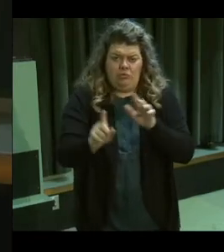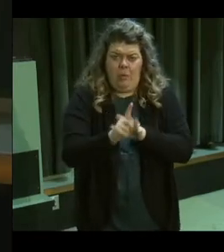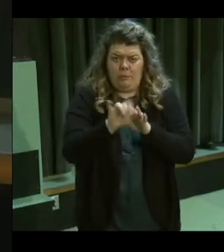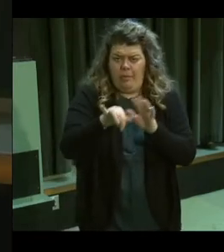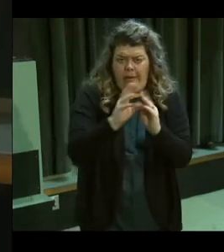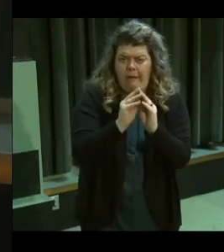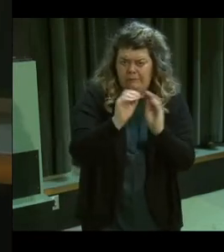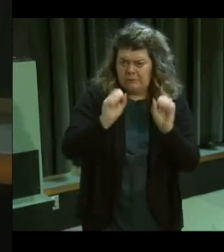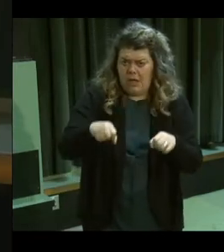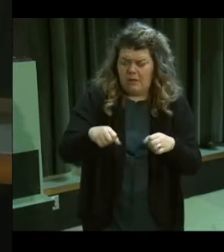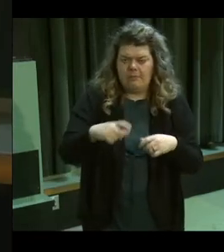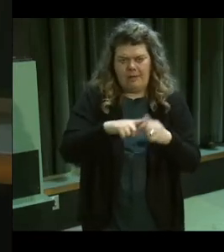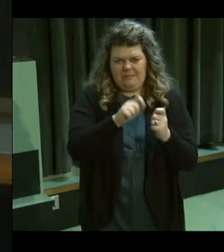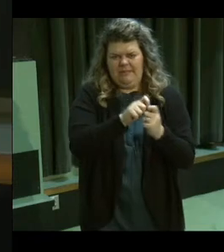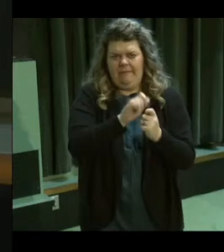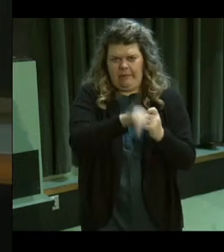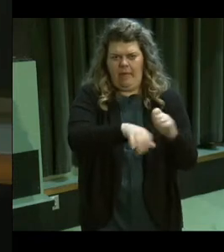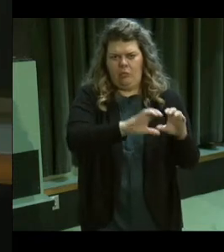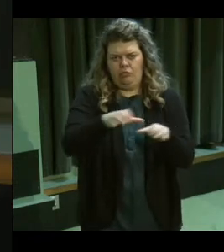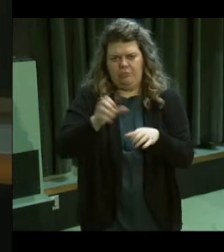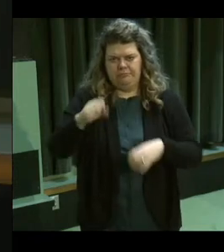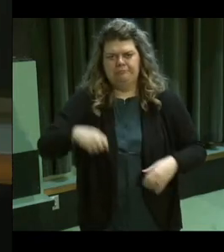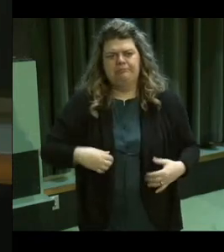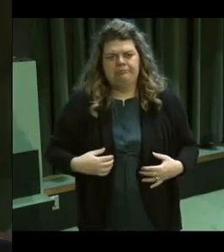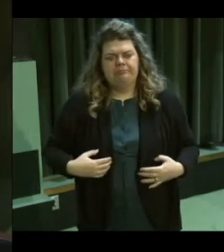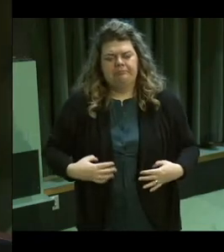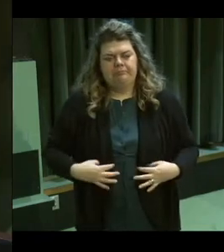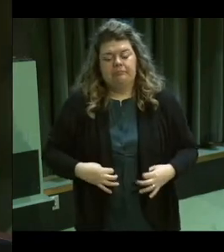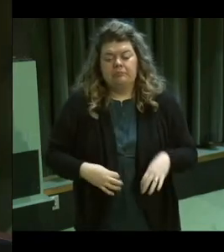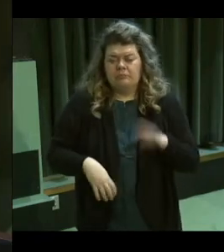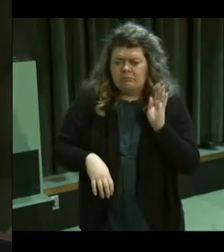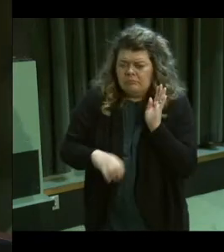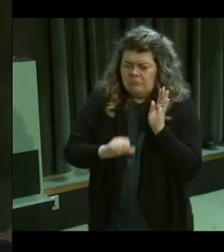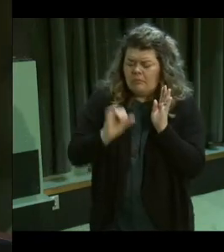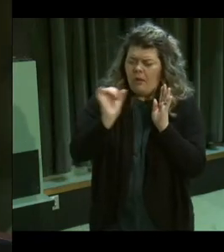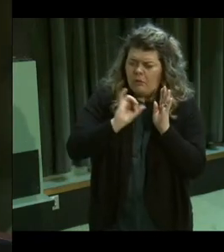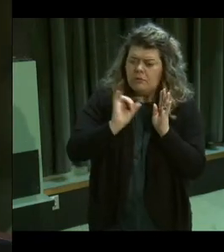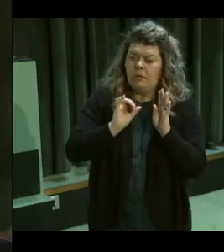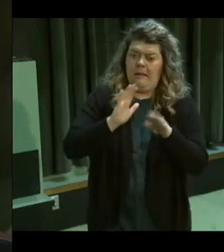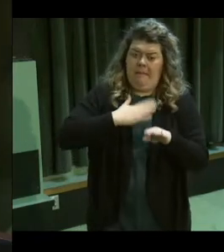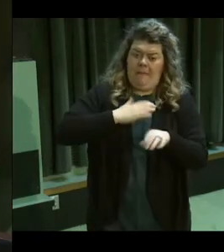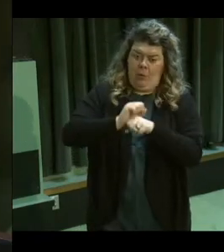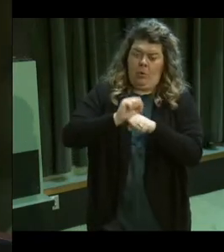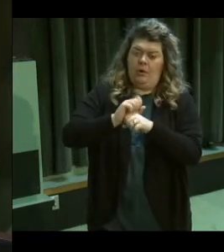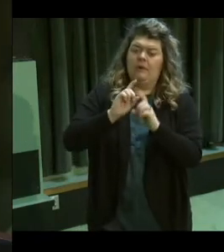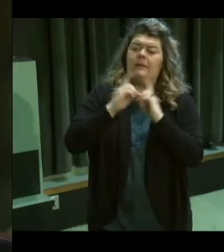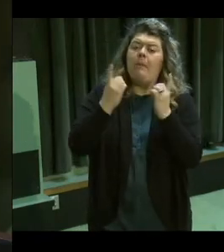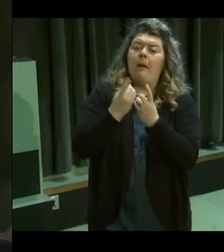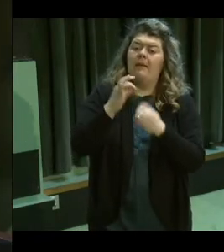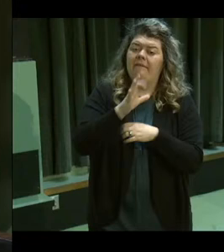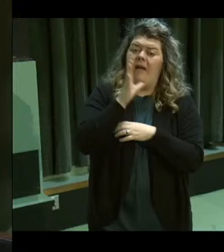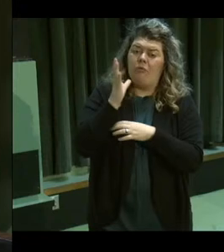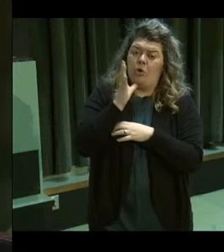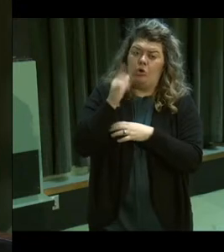but in particular those groups.